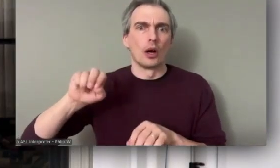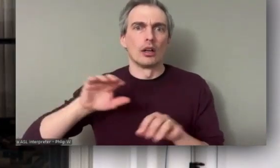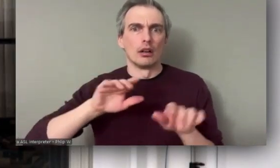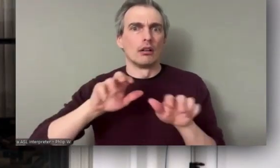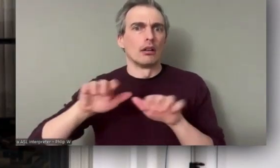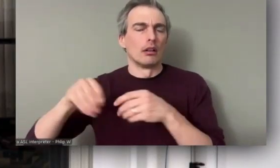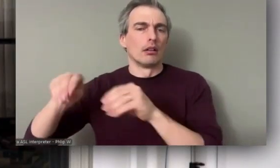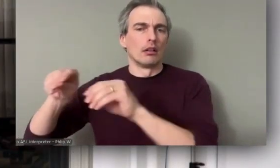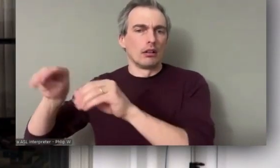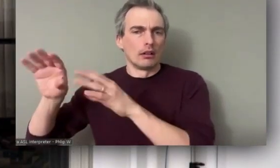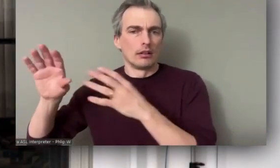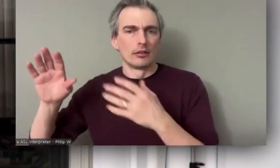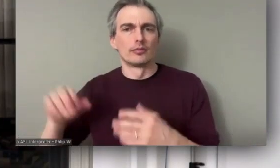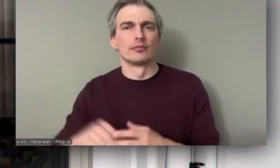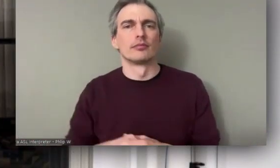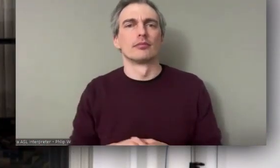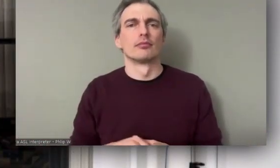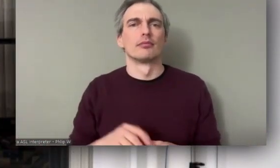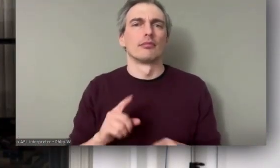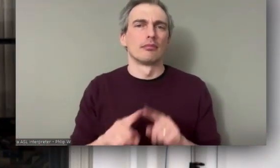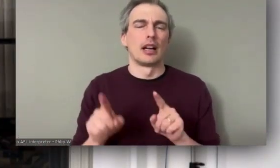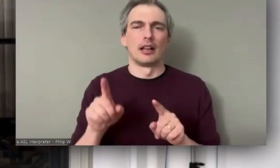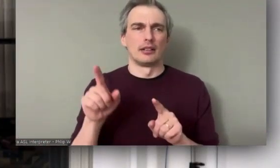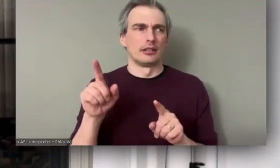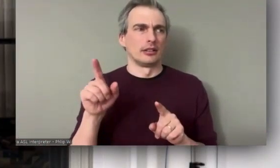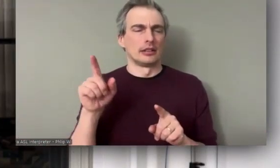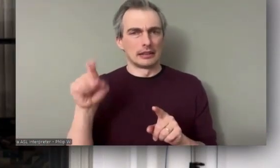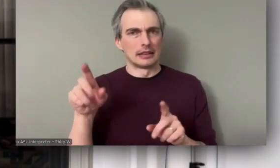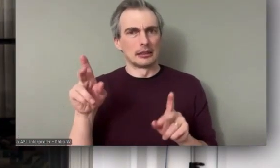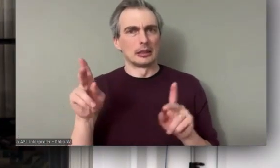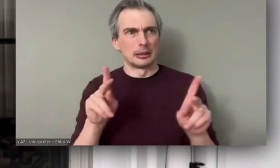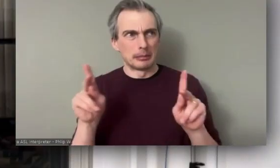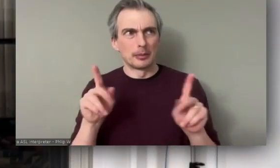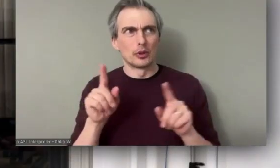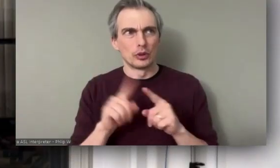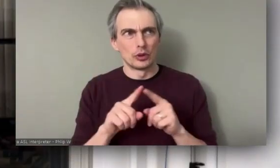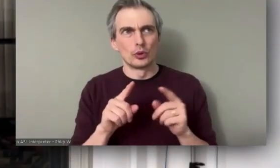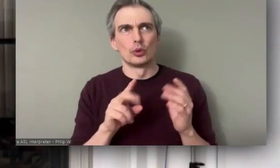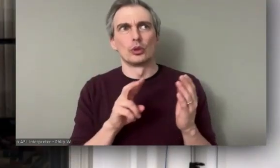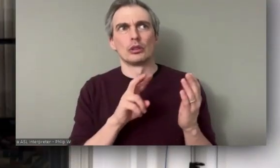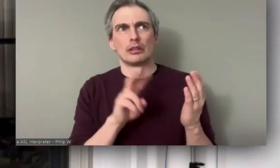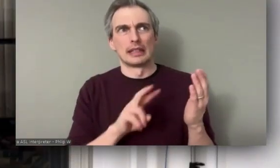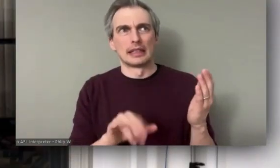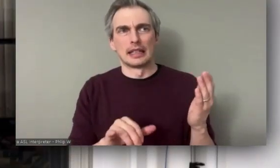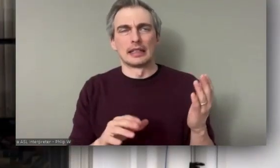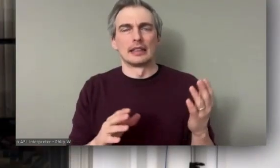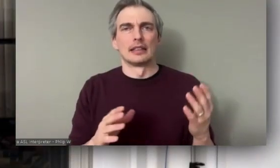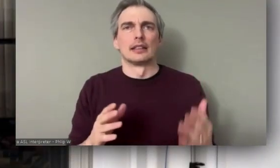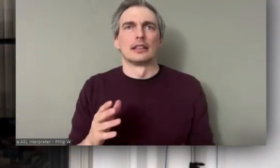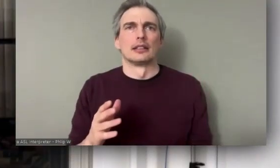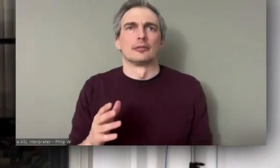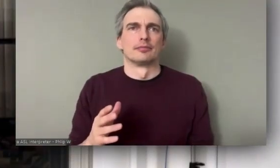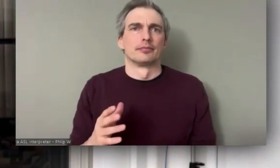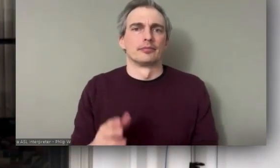description of what the object is. So there is a challenge in VR of like... There is so much information,